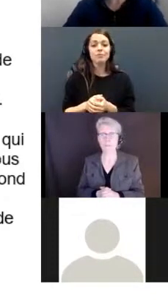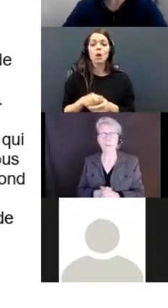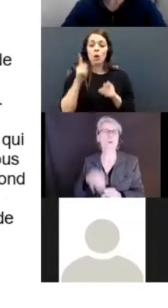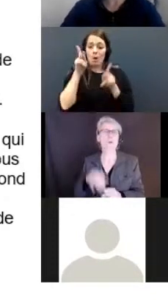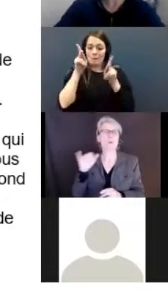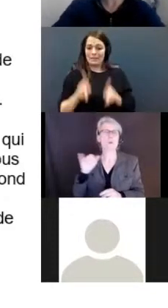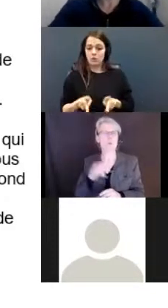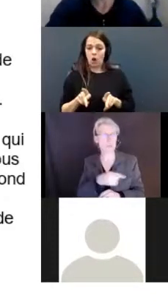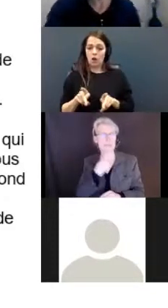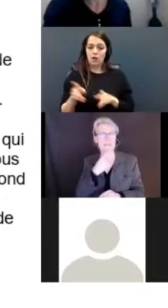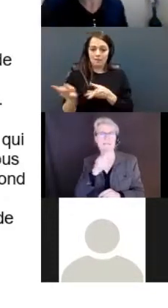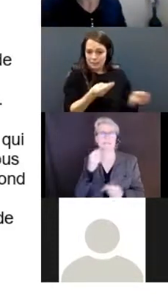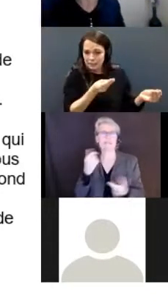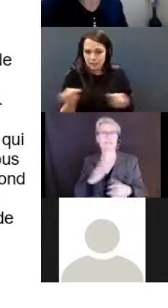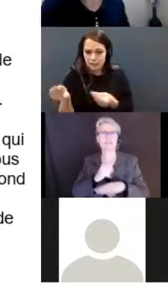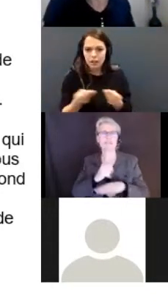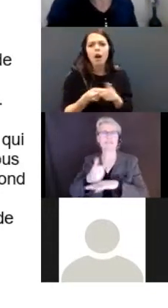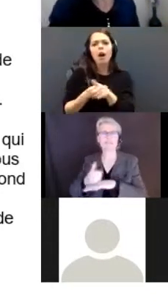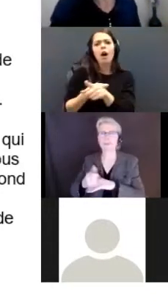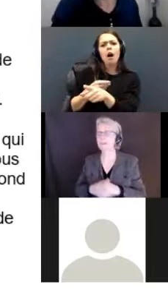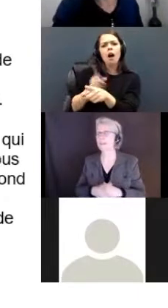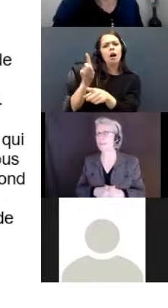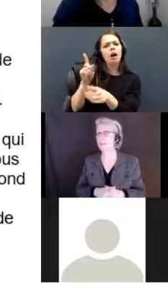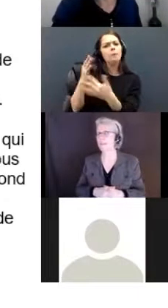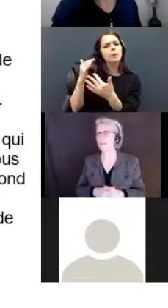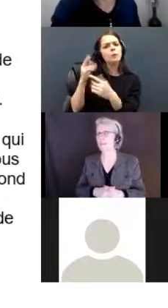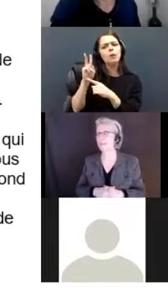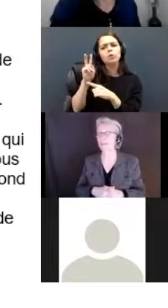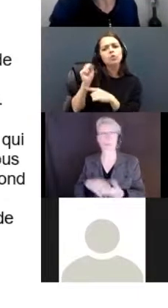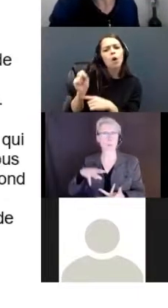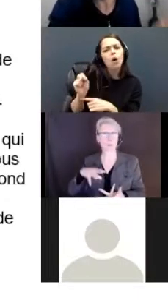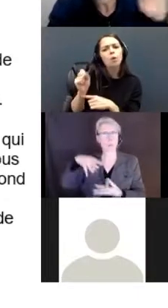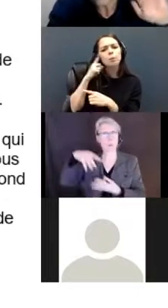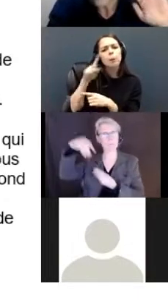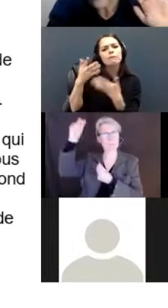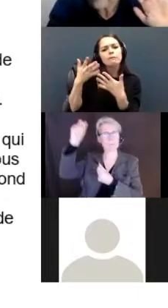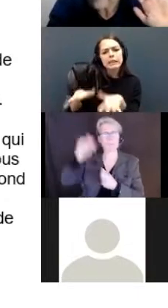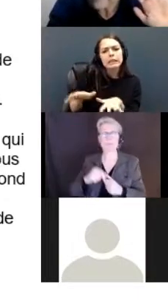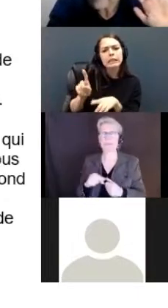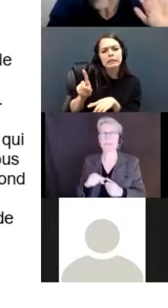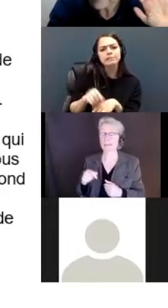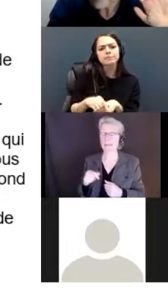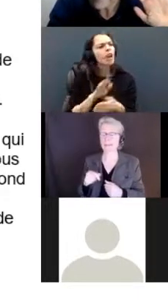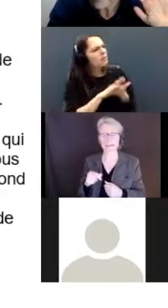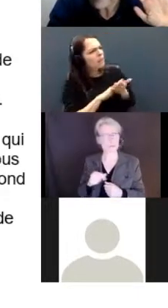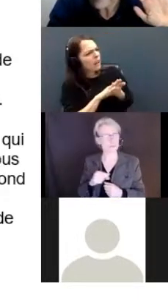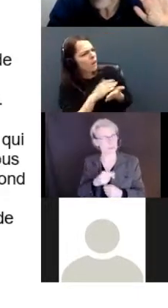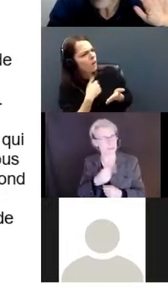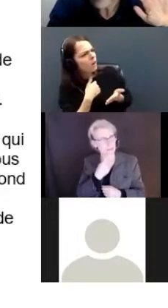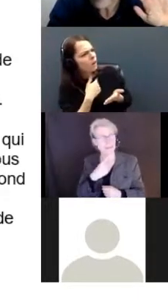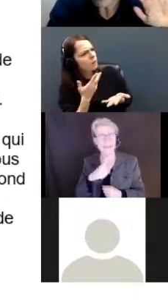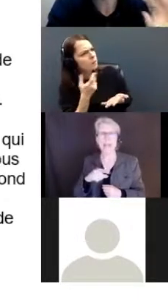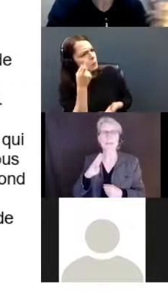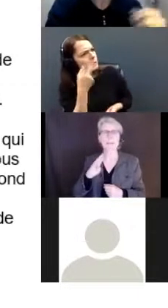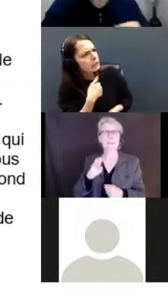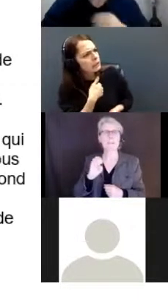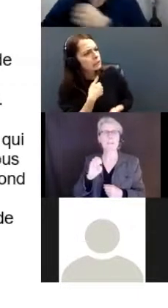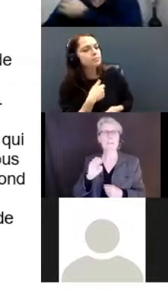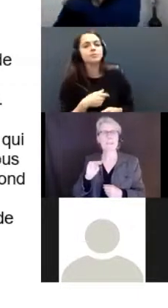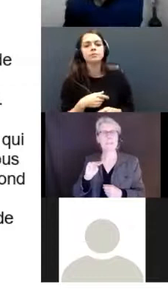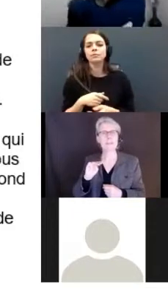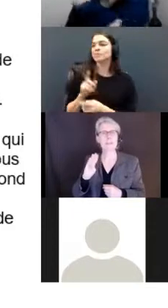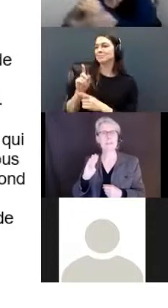okay well hit me up scotty with me beam me up scotty there you go yeah so you're gonna have